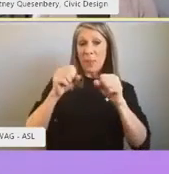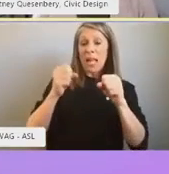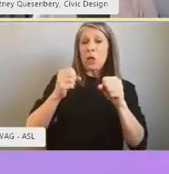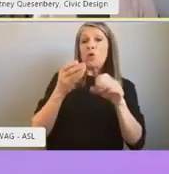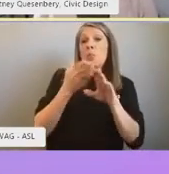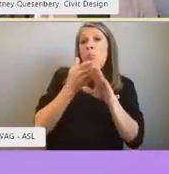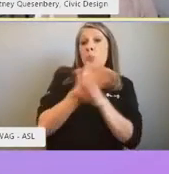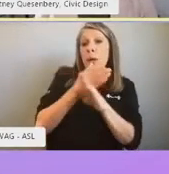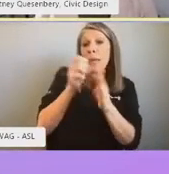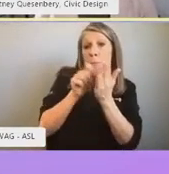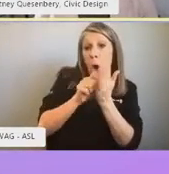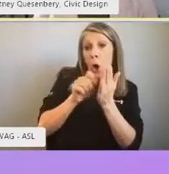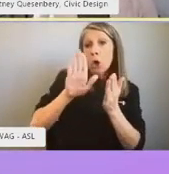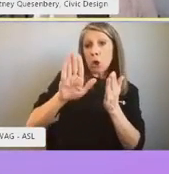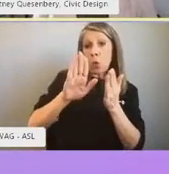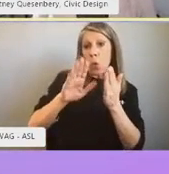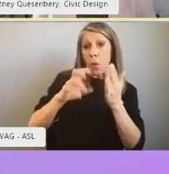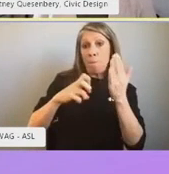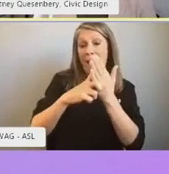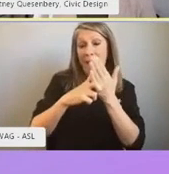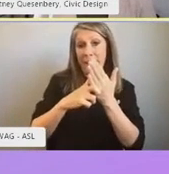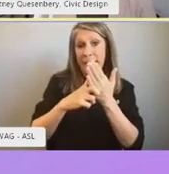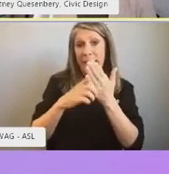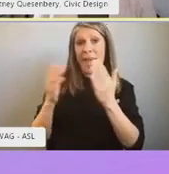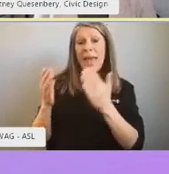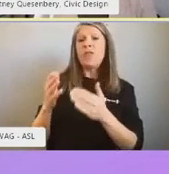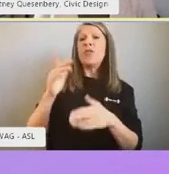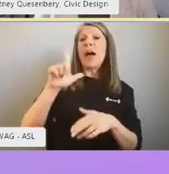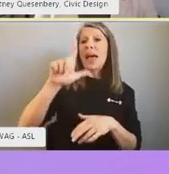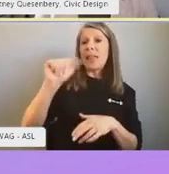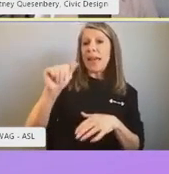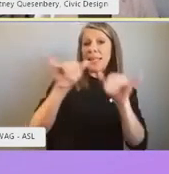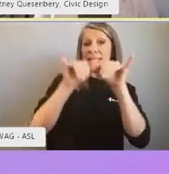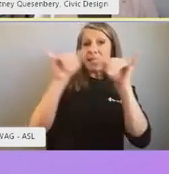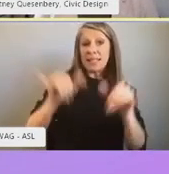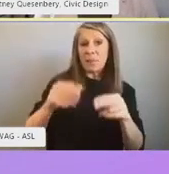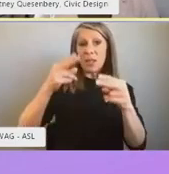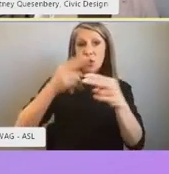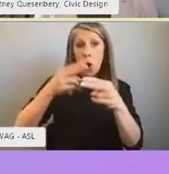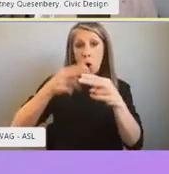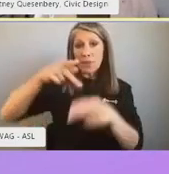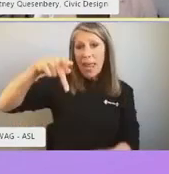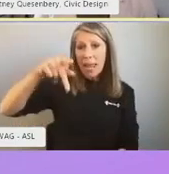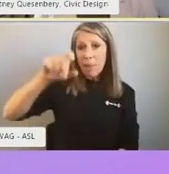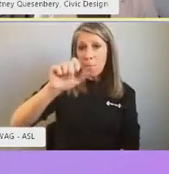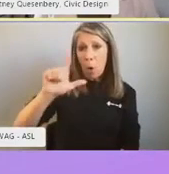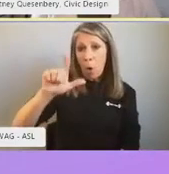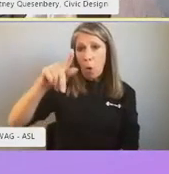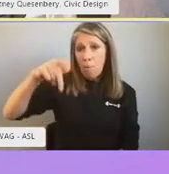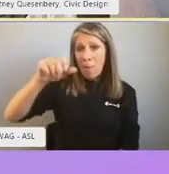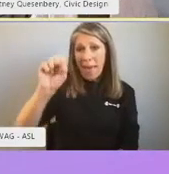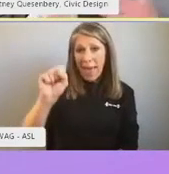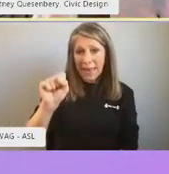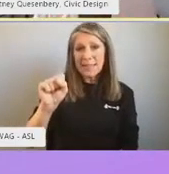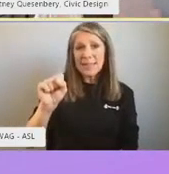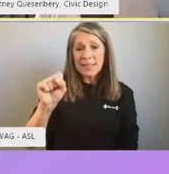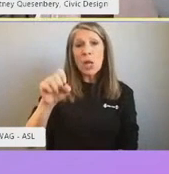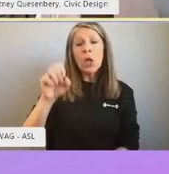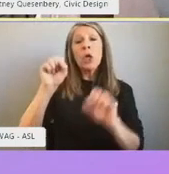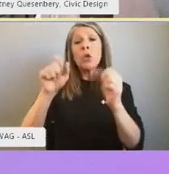It is. We are seeing expansion options for voting. [Whitney Quesenbery] Another accessibility there we're seeing is the ability to pre